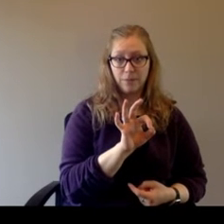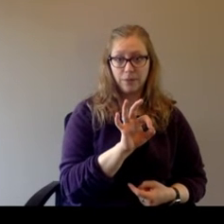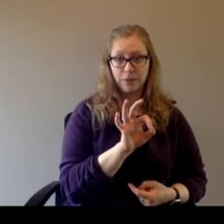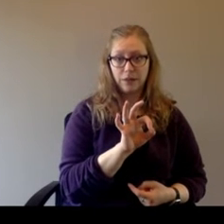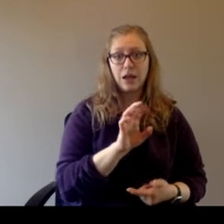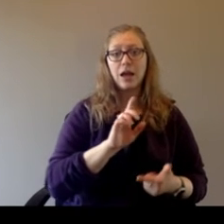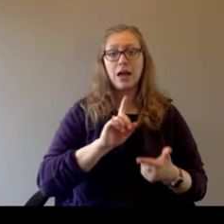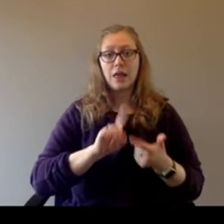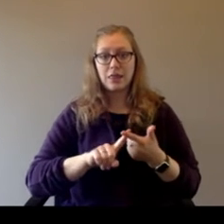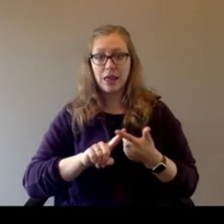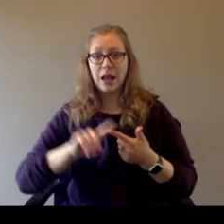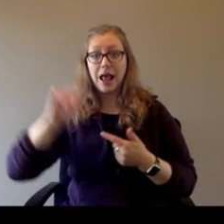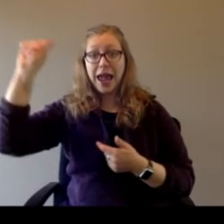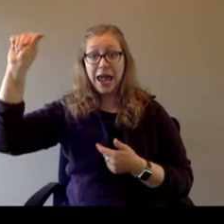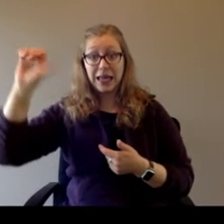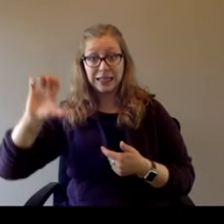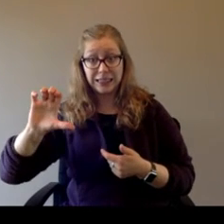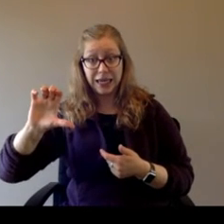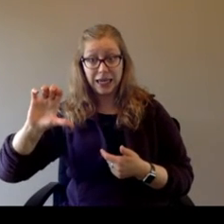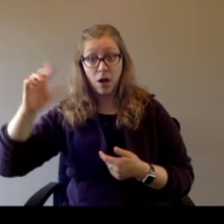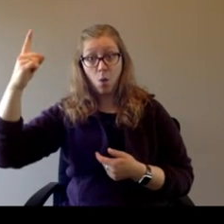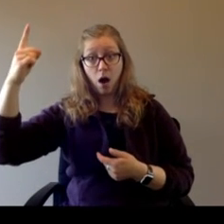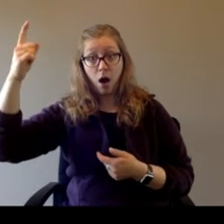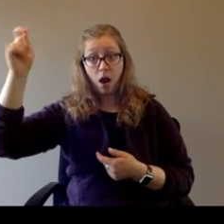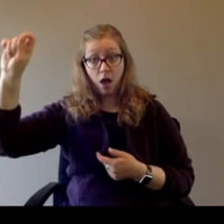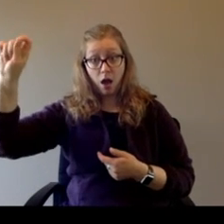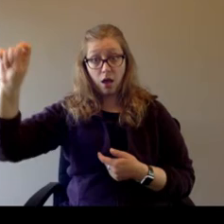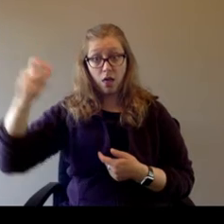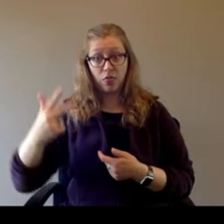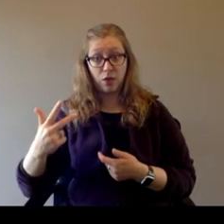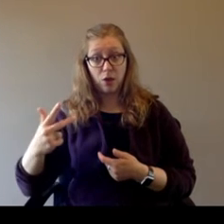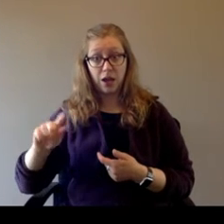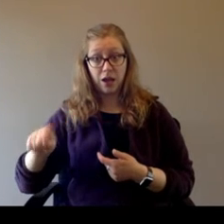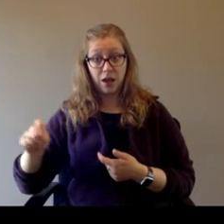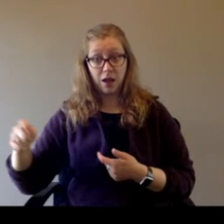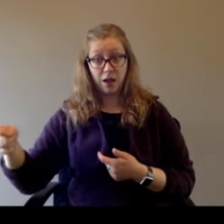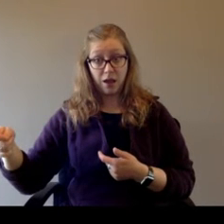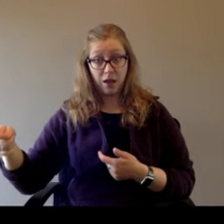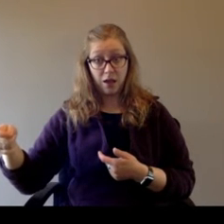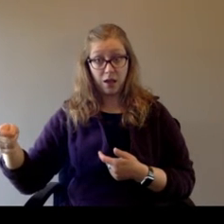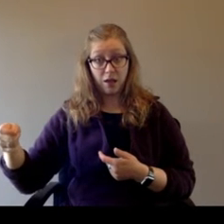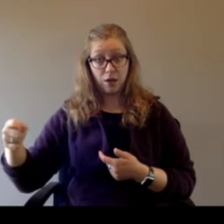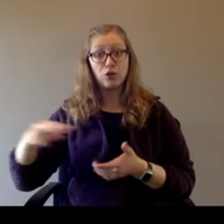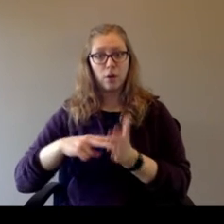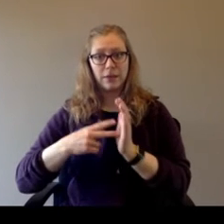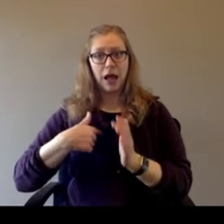So when I talked about AC I want to match it with DF, which goes from one to three.